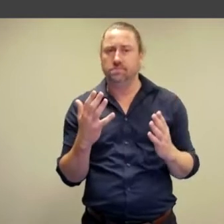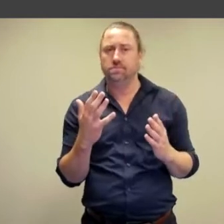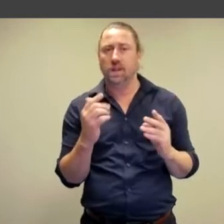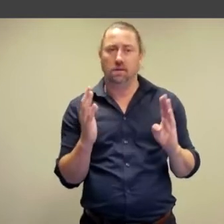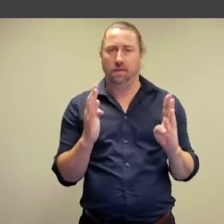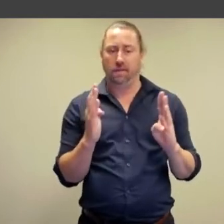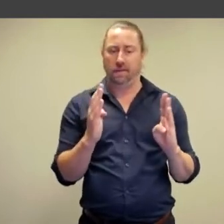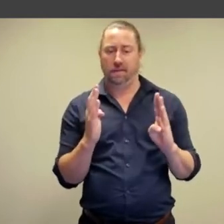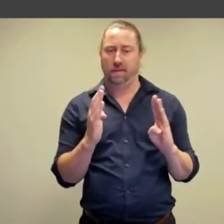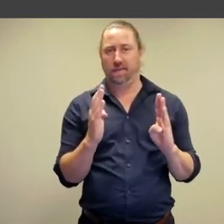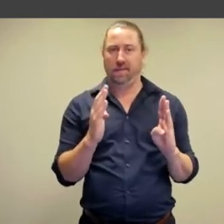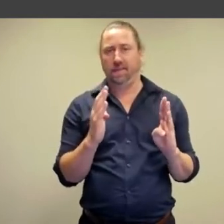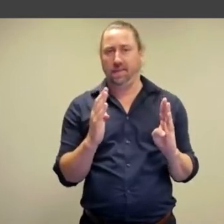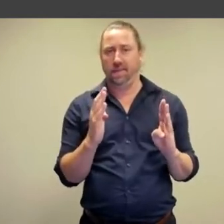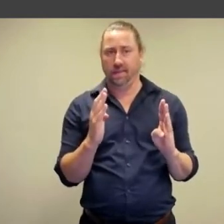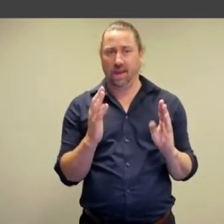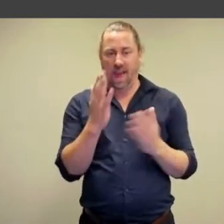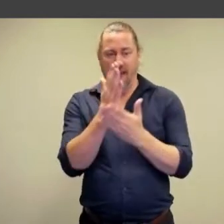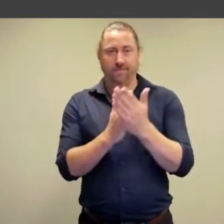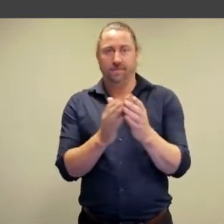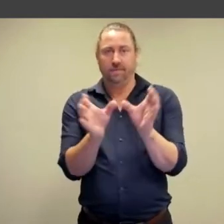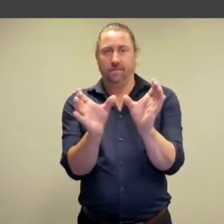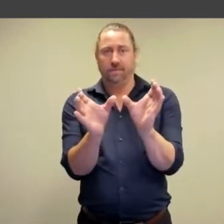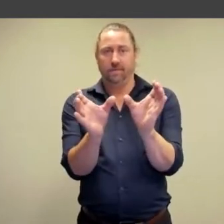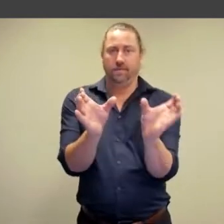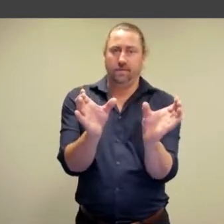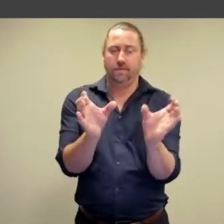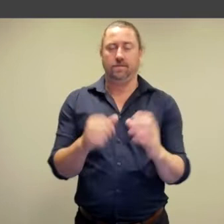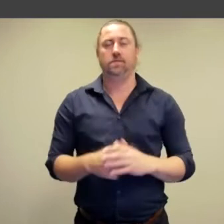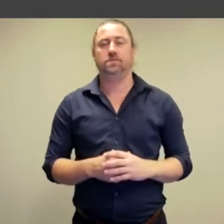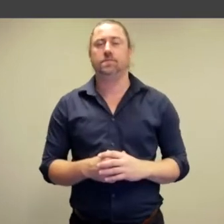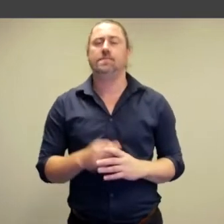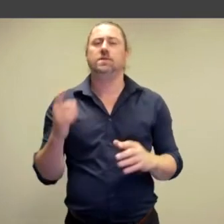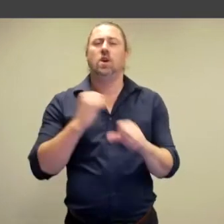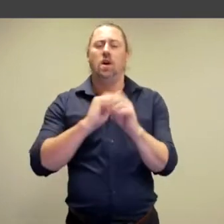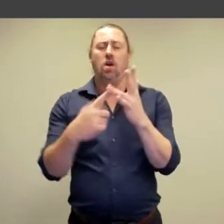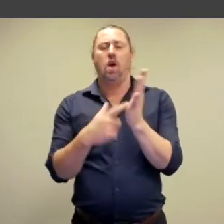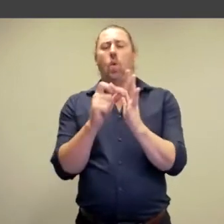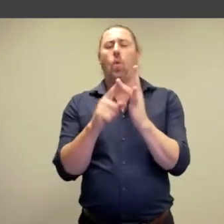into two halves.